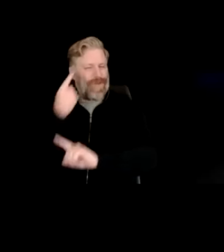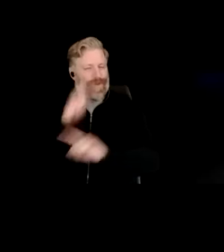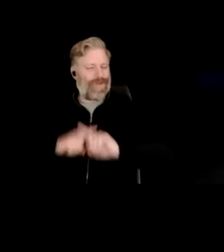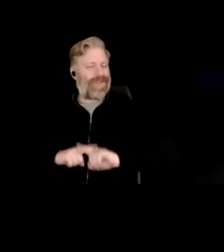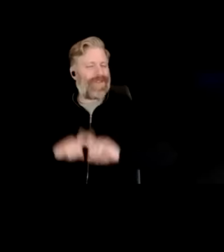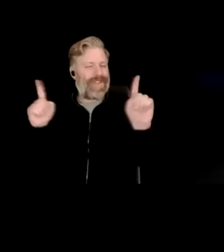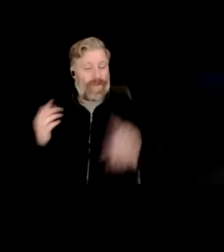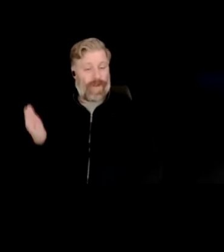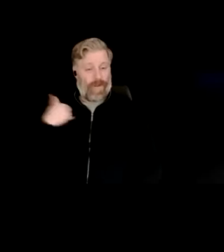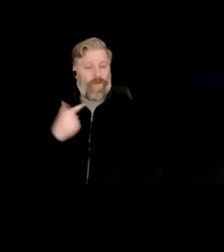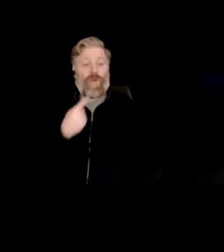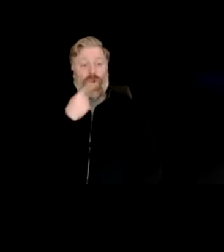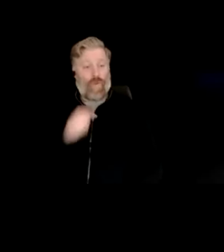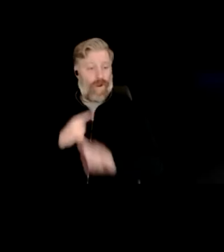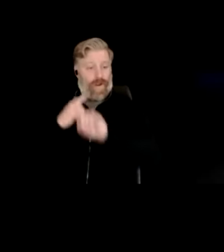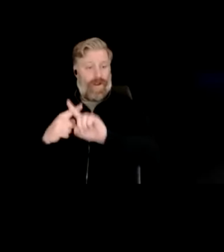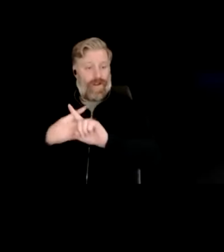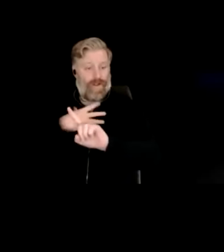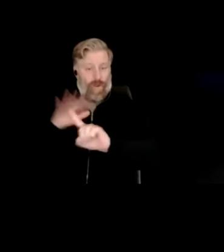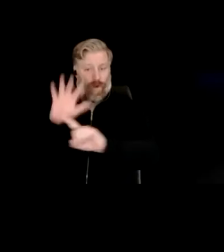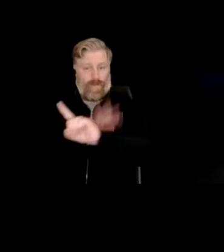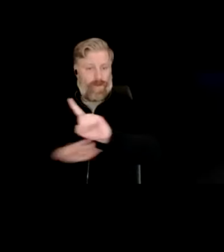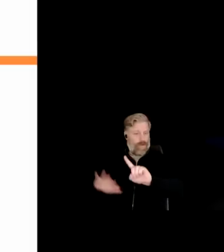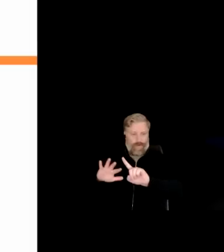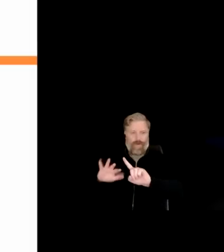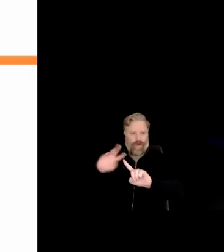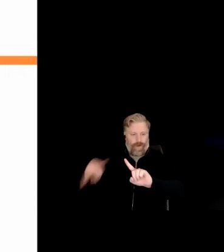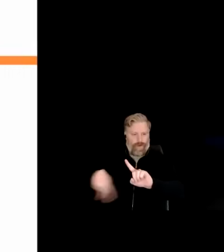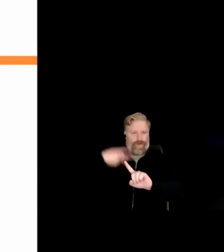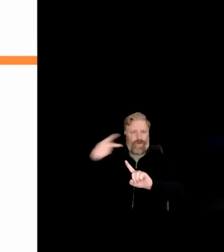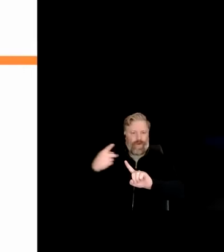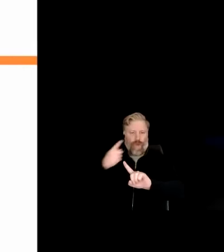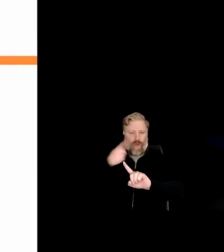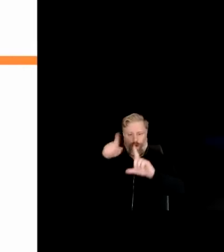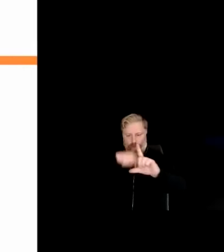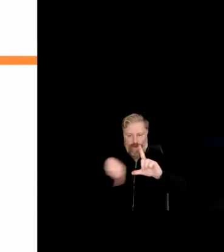Instead of a red X on a white background, it's a white X on a red circular background.